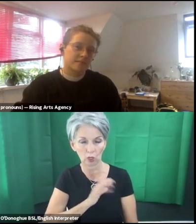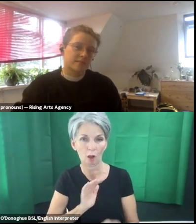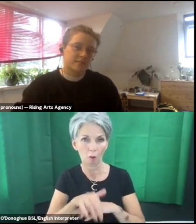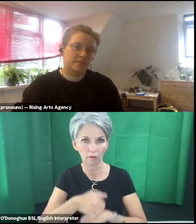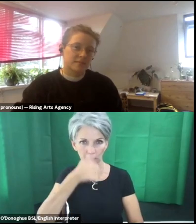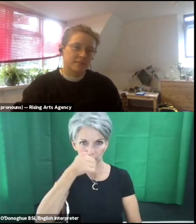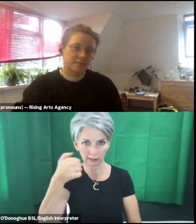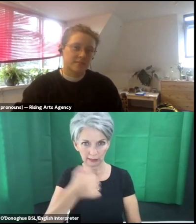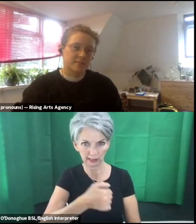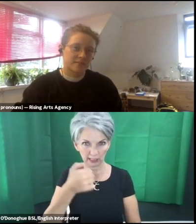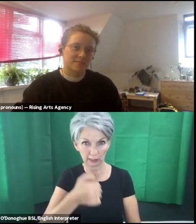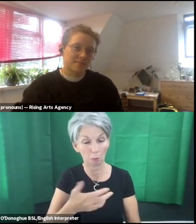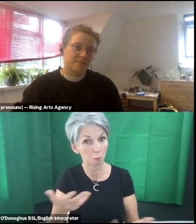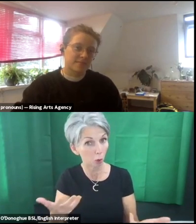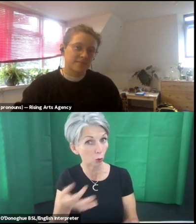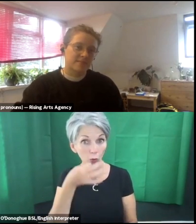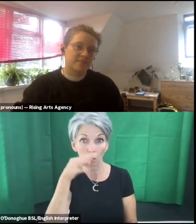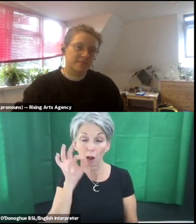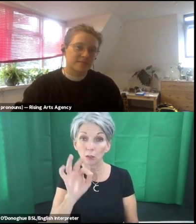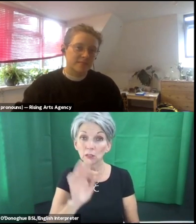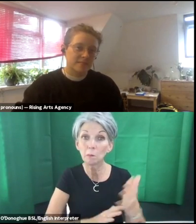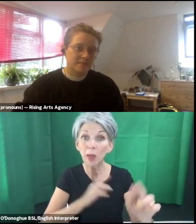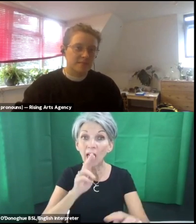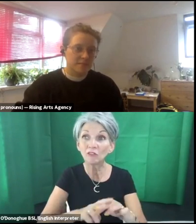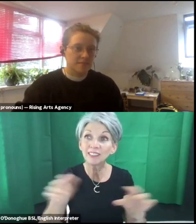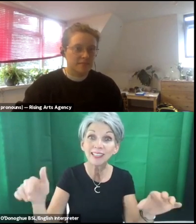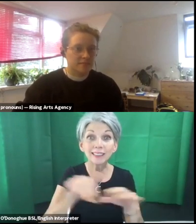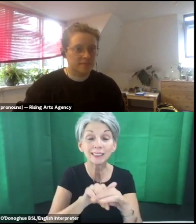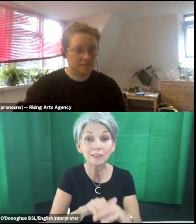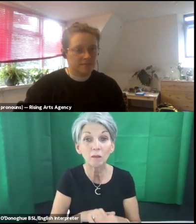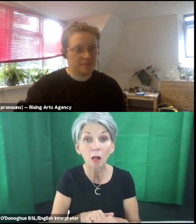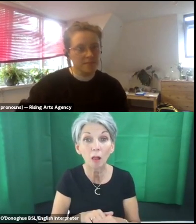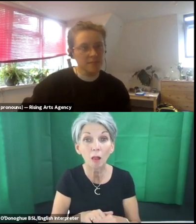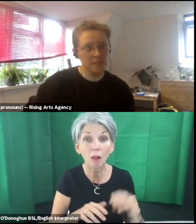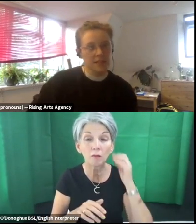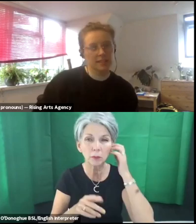get your parents involved and get them to join as well. I don't know what age group people are Rising Arts actually.